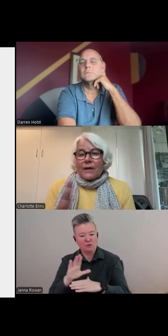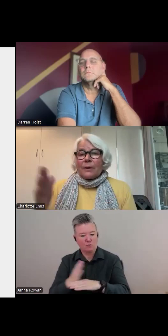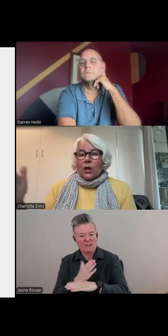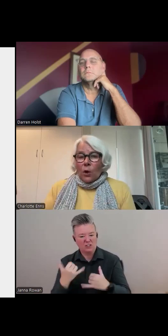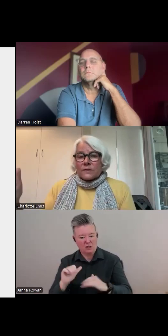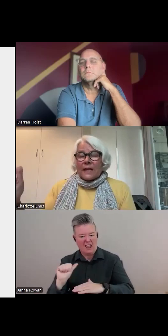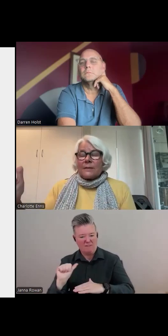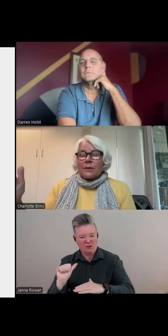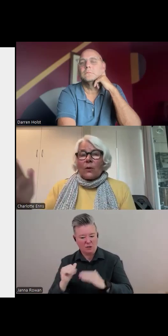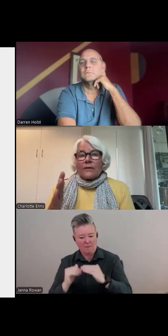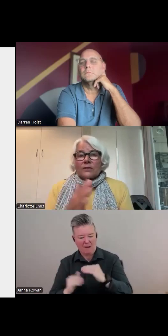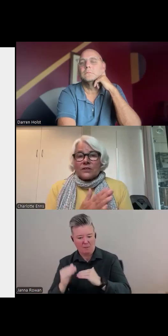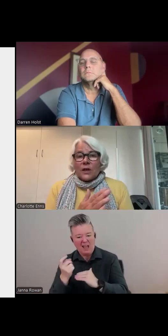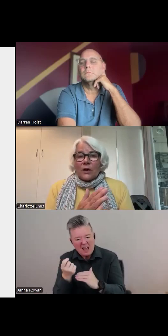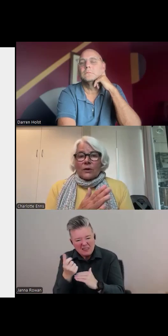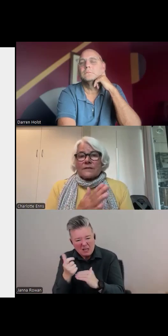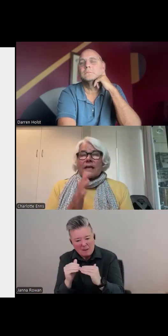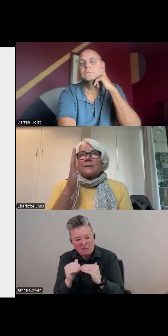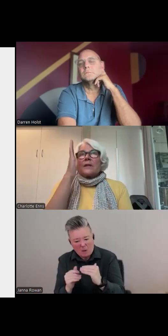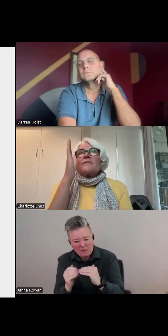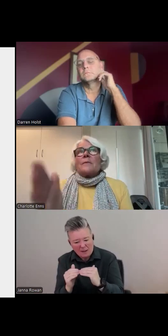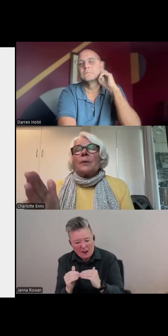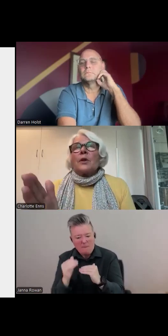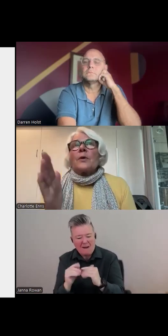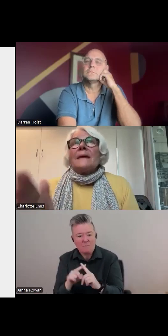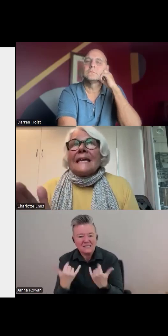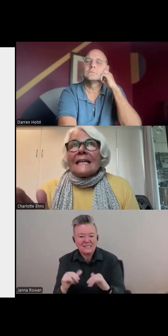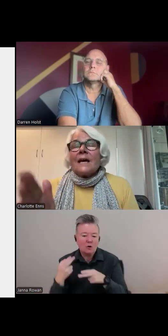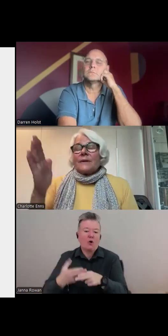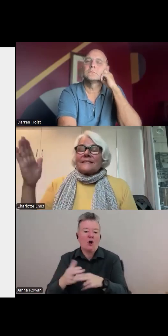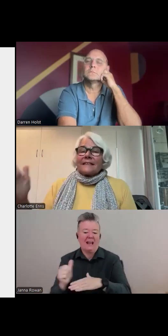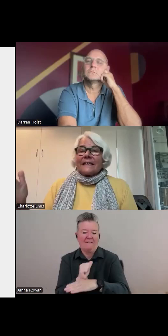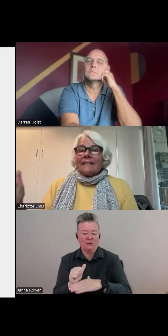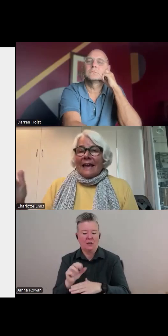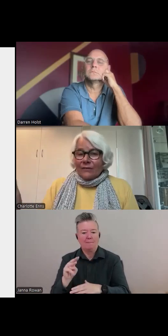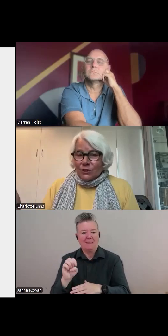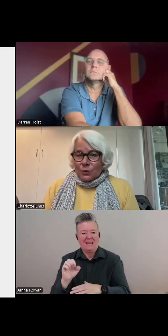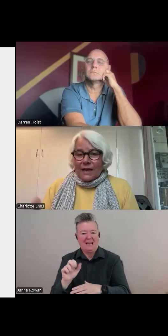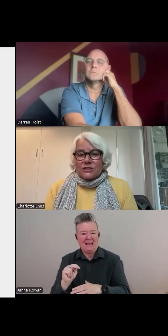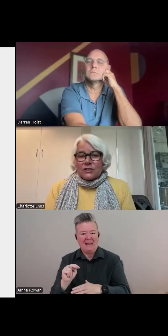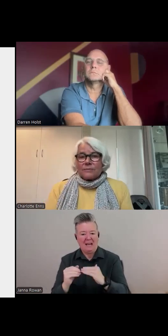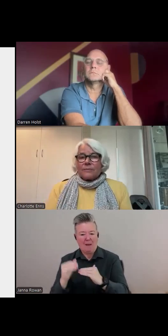in the average range above and below, slightly below average-- Or slightly below the-- below the mean, but still